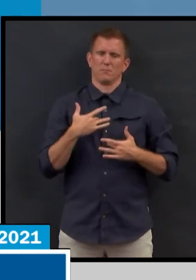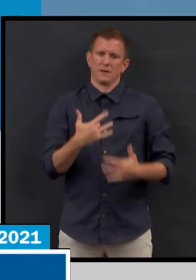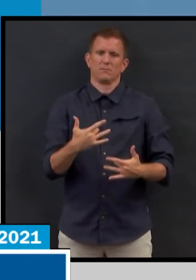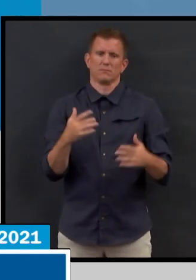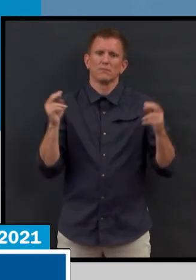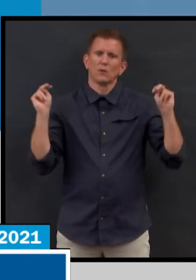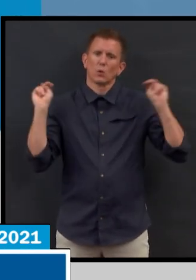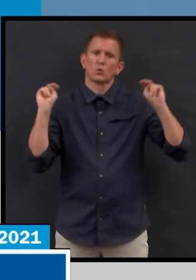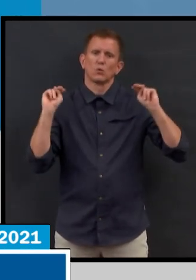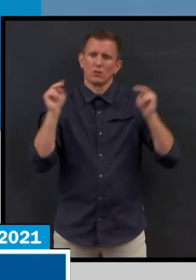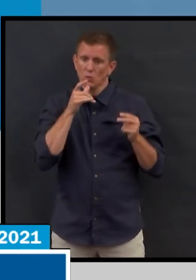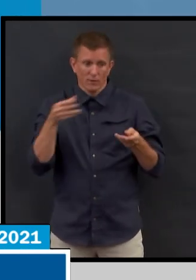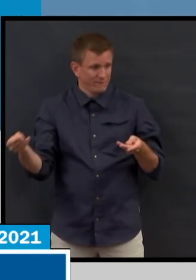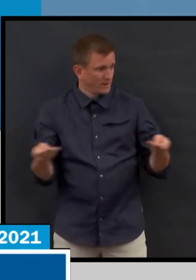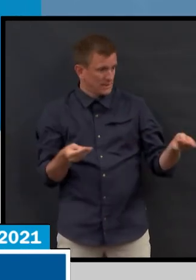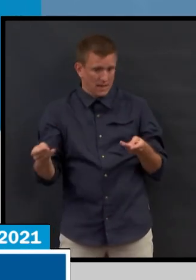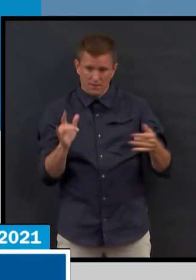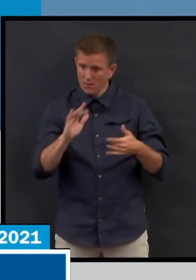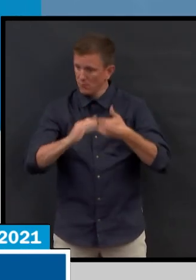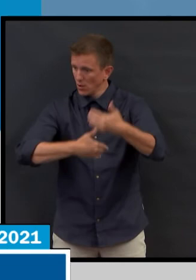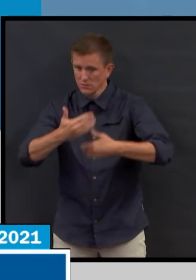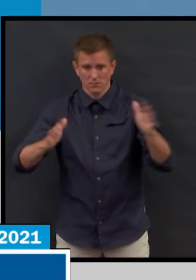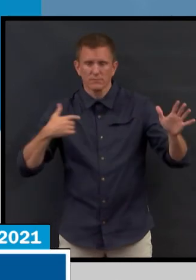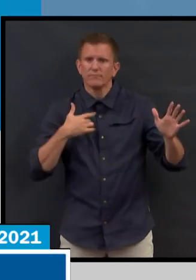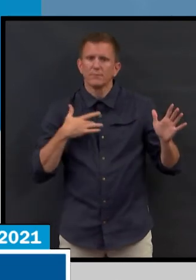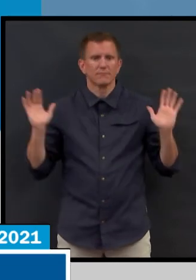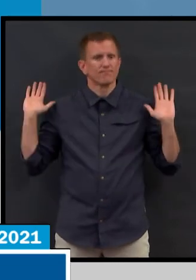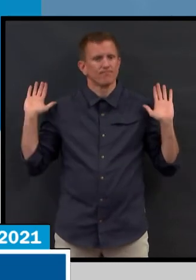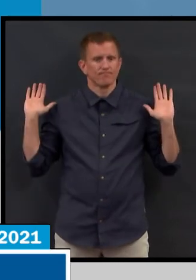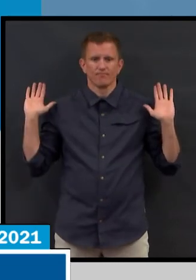to be heard councilman hermann hernan may have a comment or two to share on this issue as well